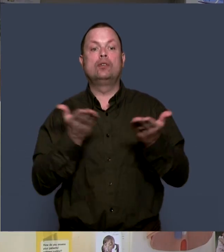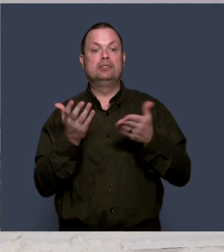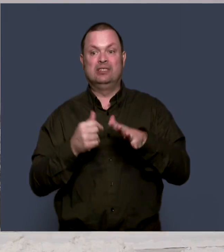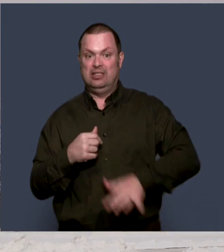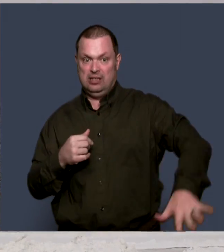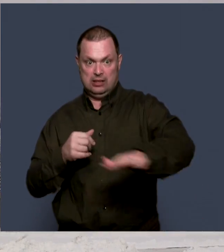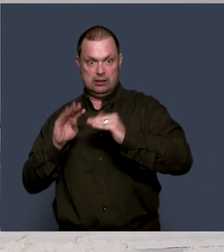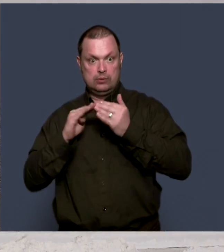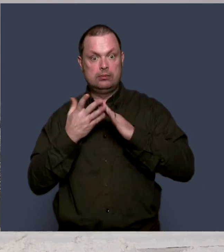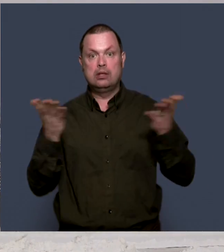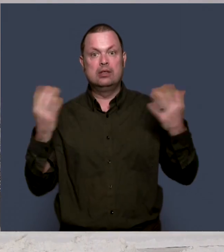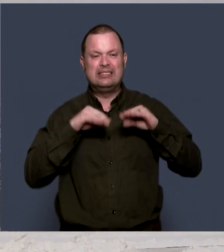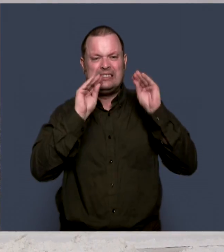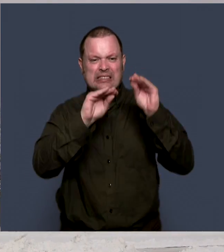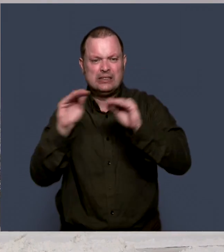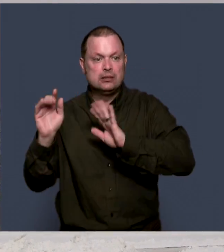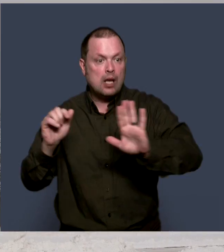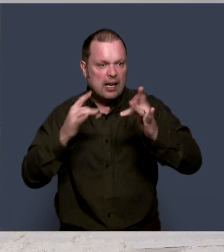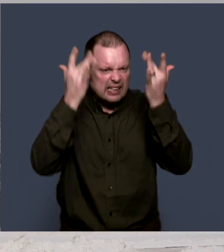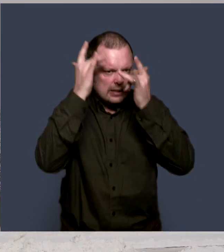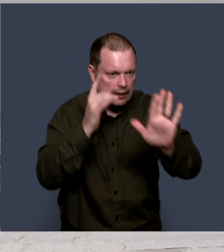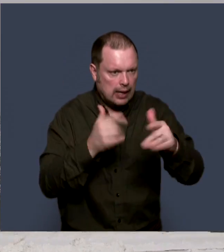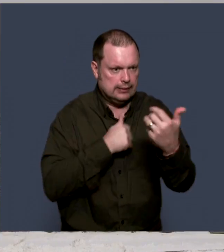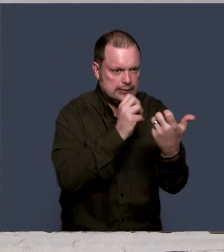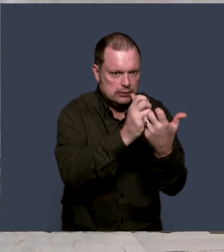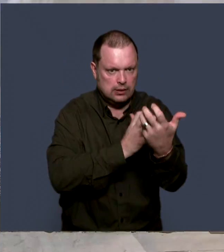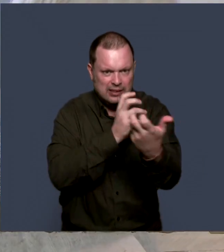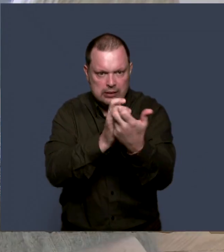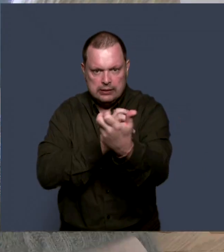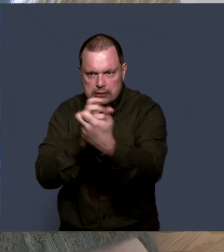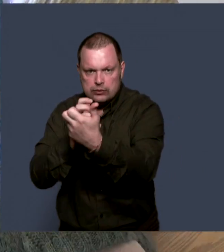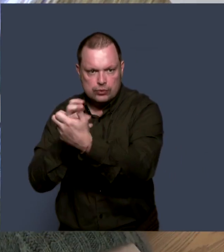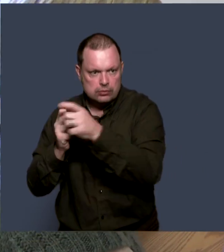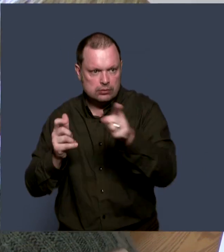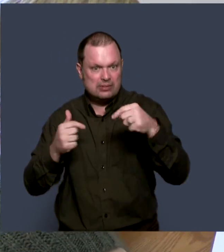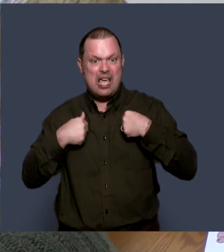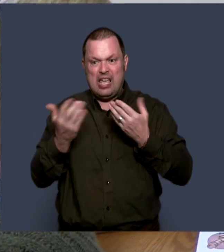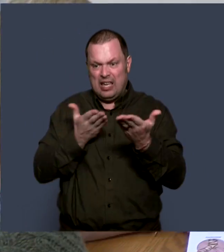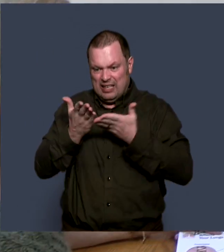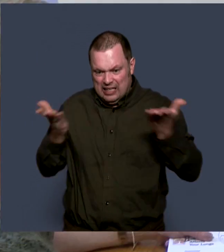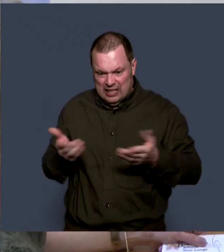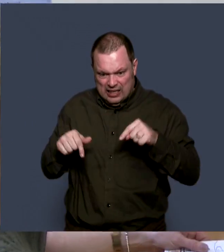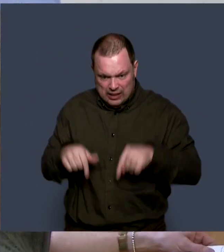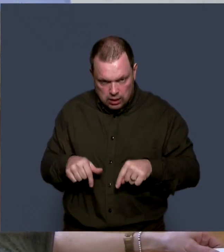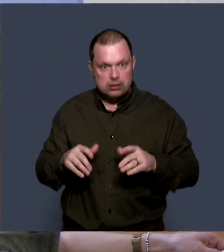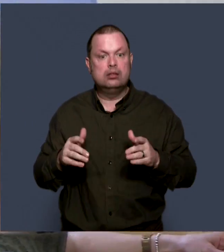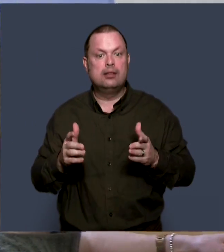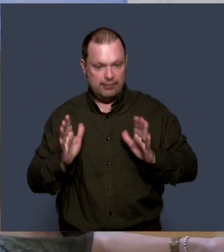teaching clients more about their disease process, and having a service available here, so if they run into trouble they have someone to call.